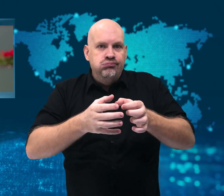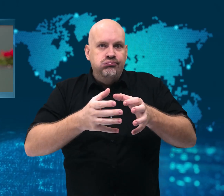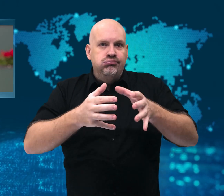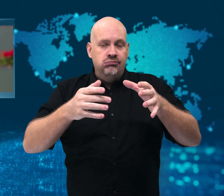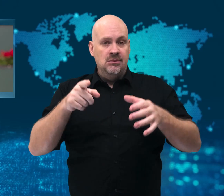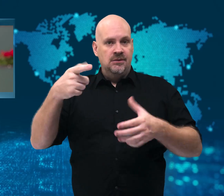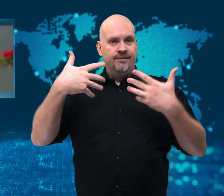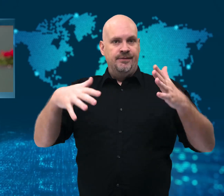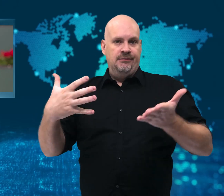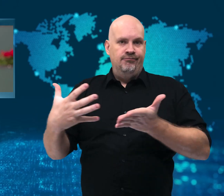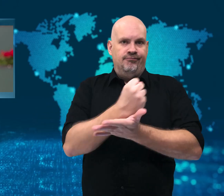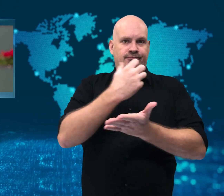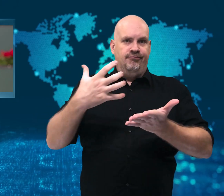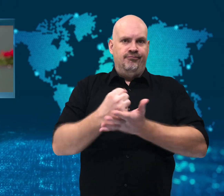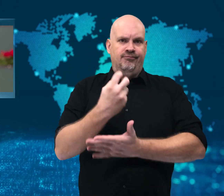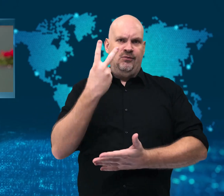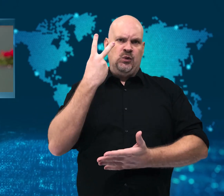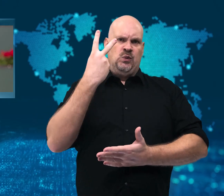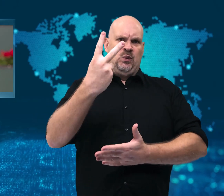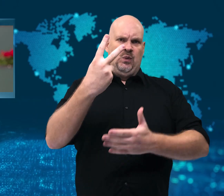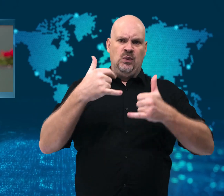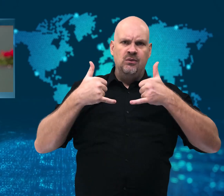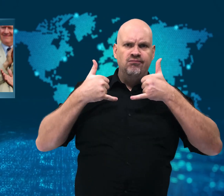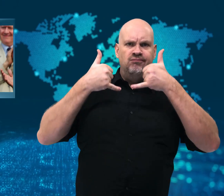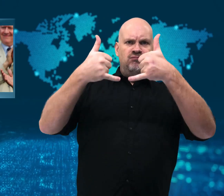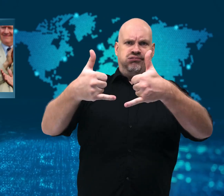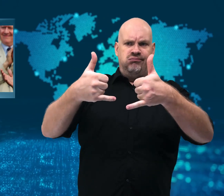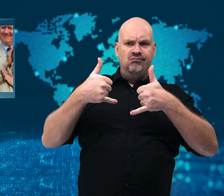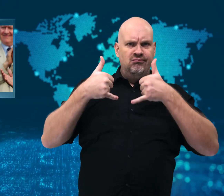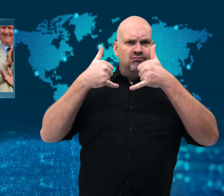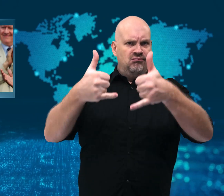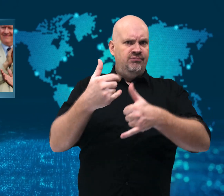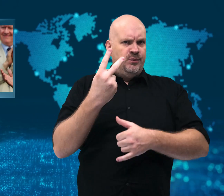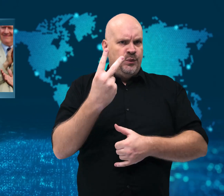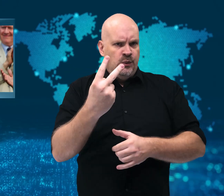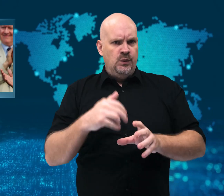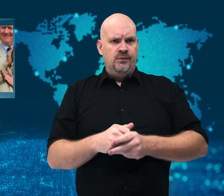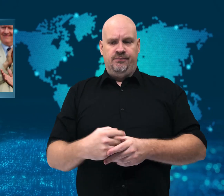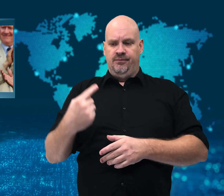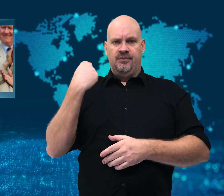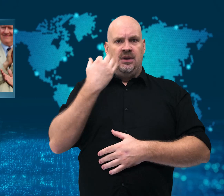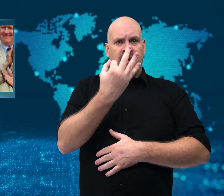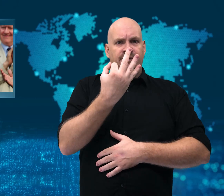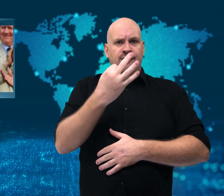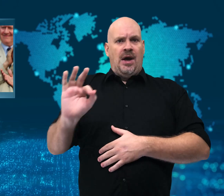China after winning two Grand Slam Titles,